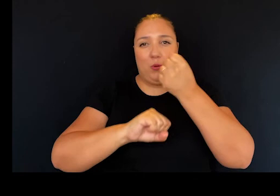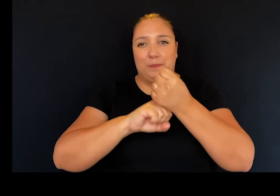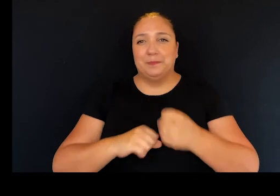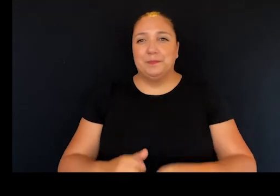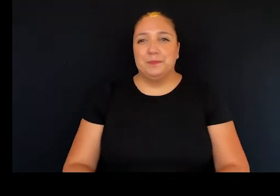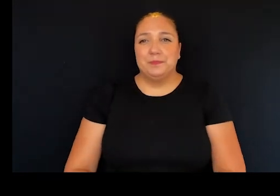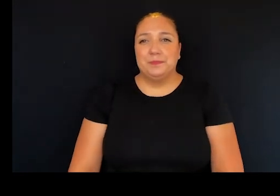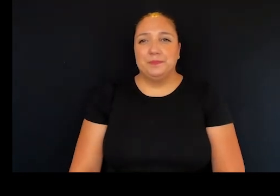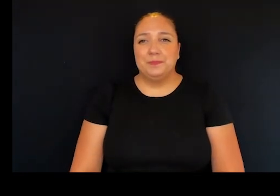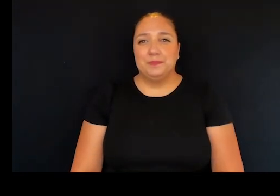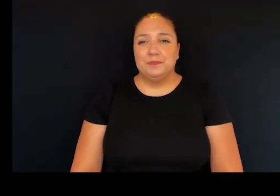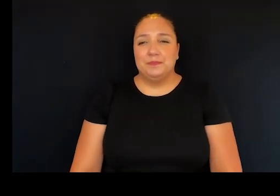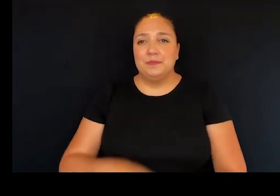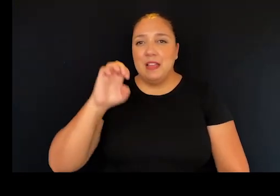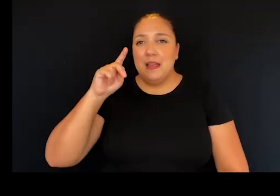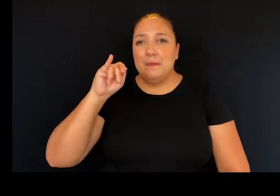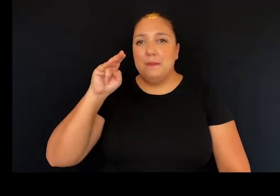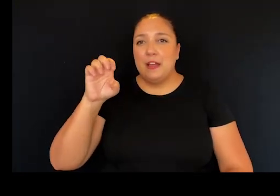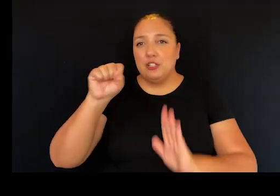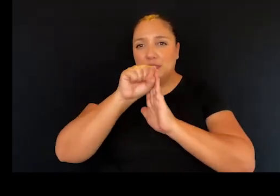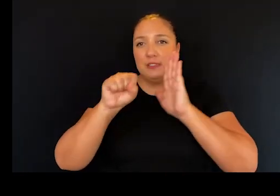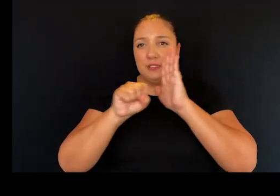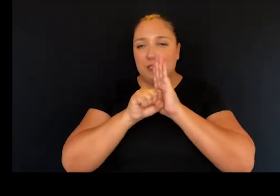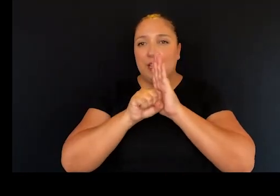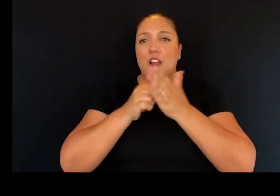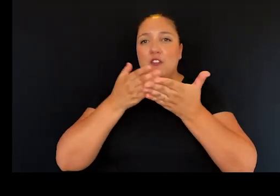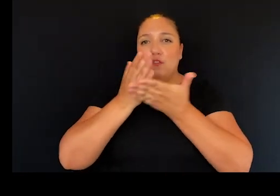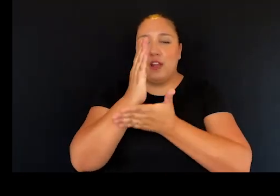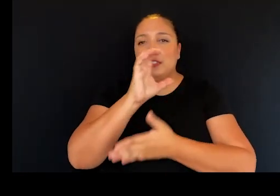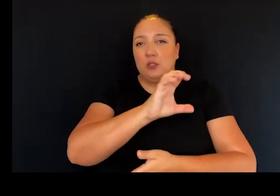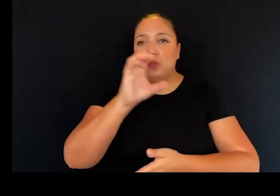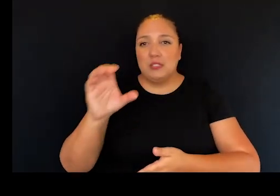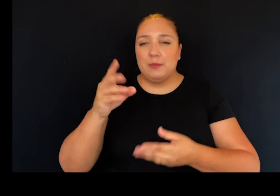Empire State of Rights: Closed Captioned has been brought to you by Disability Rights New York,